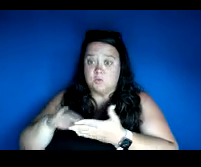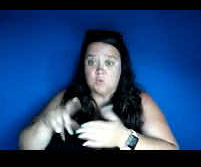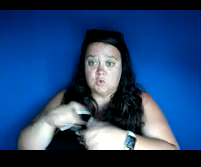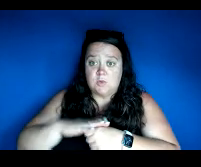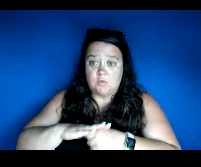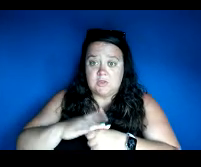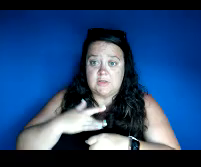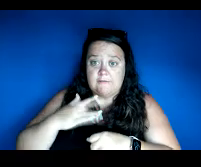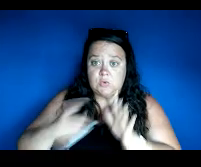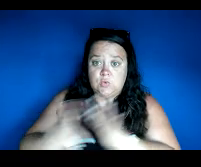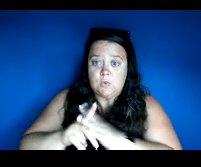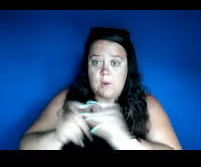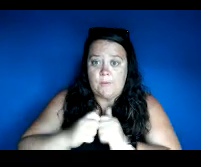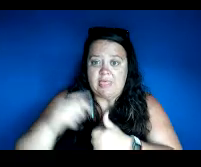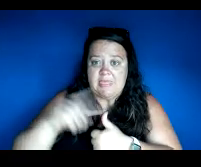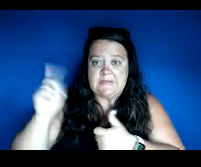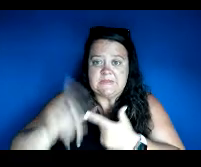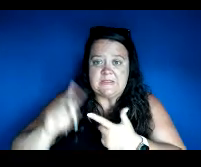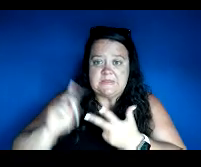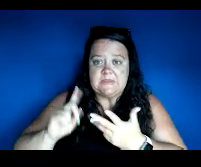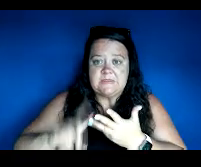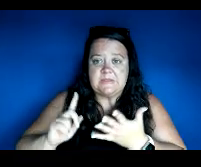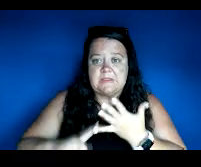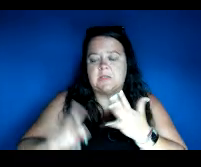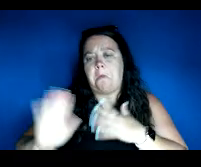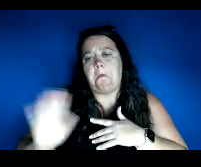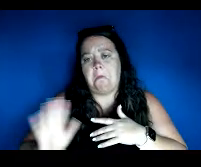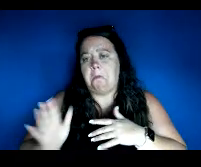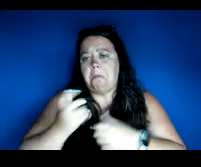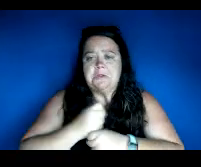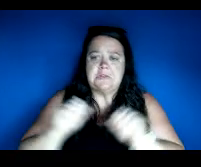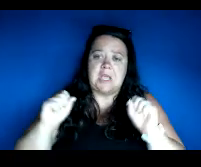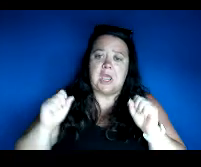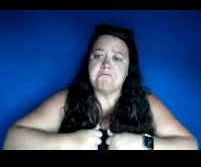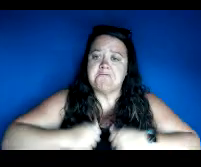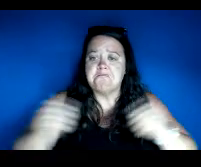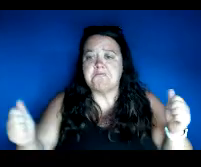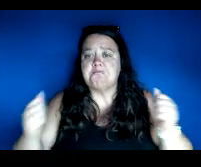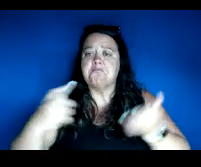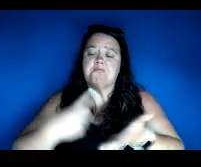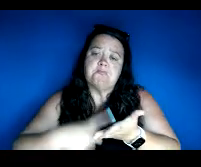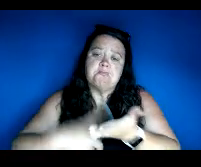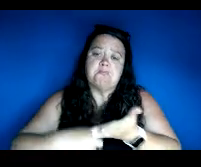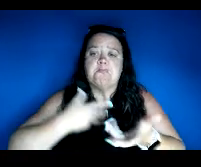We want them to, you know, be able to feel safe and be able to be open kind of about the, you know,